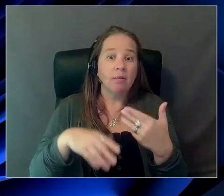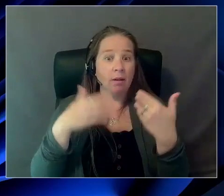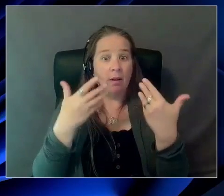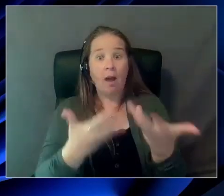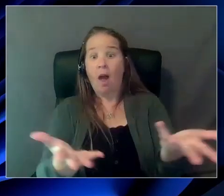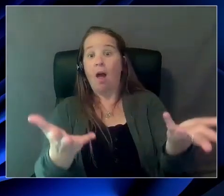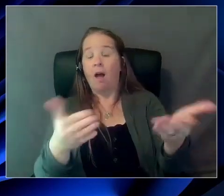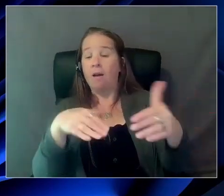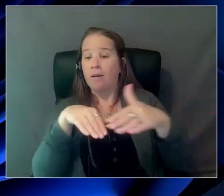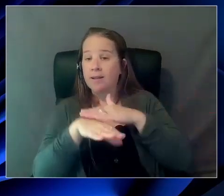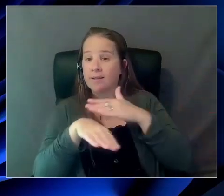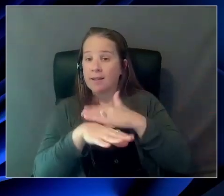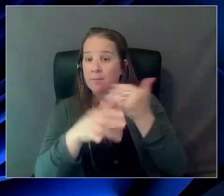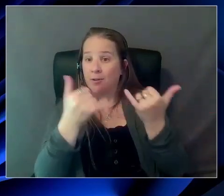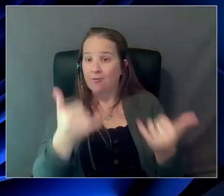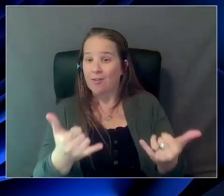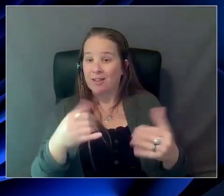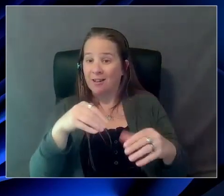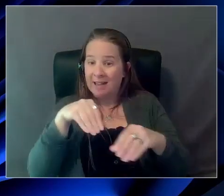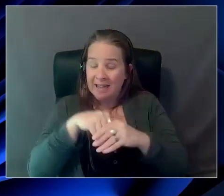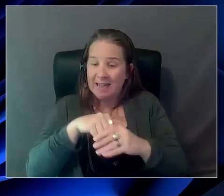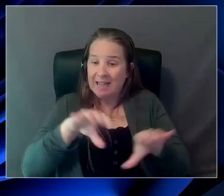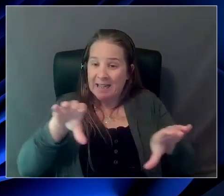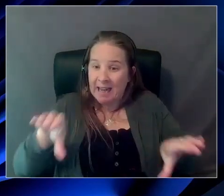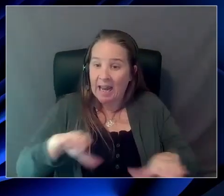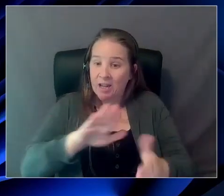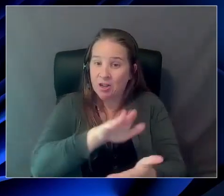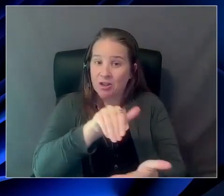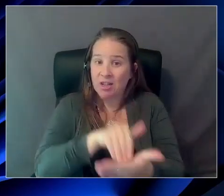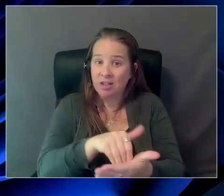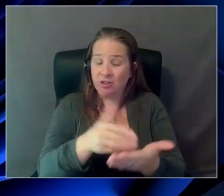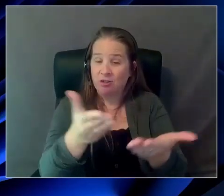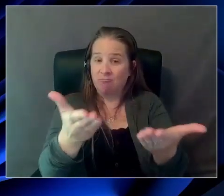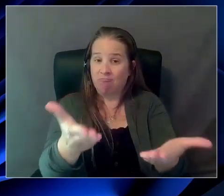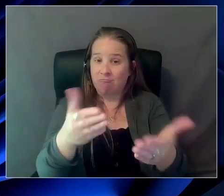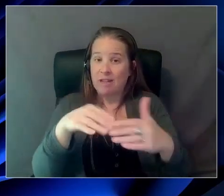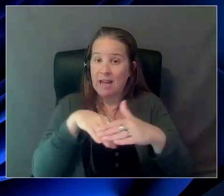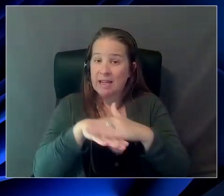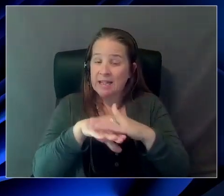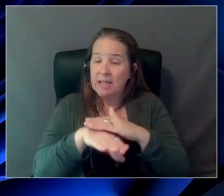accessibility is now part of Action Center accessibility settings that are